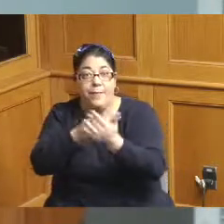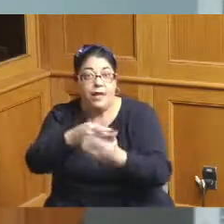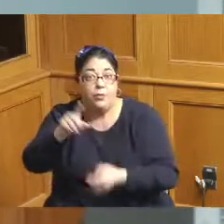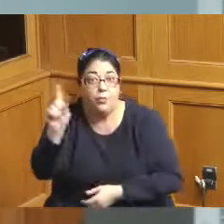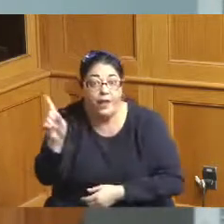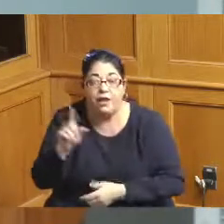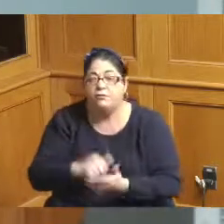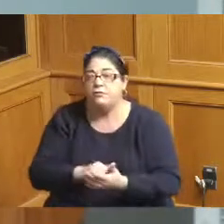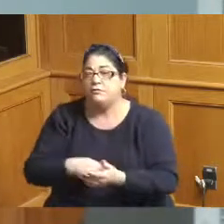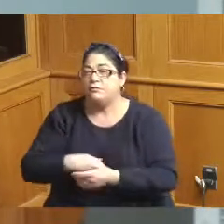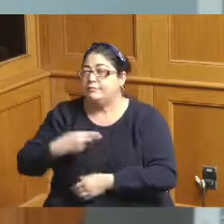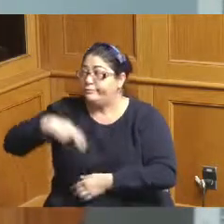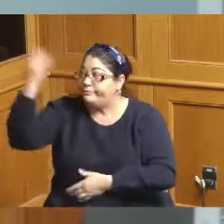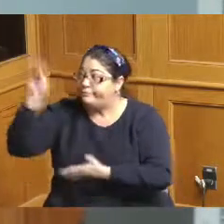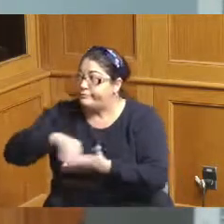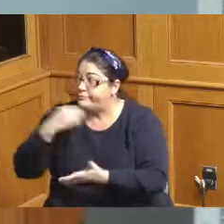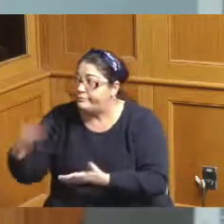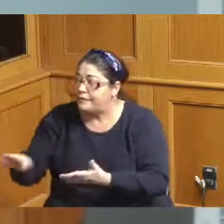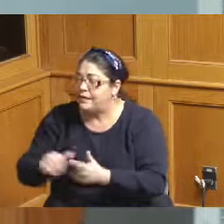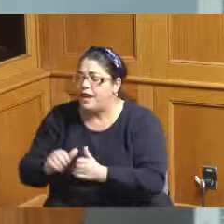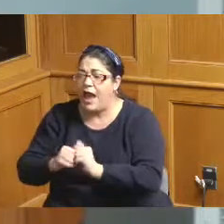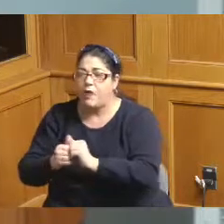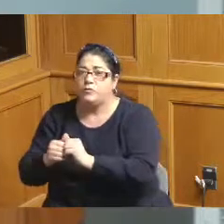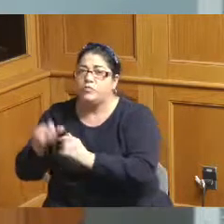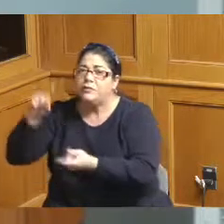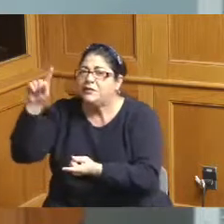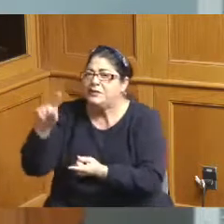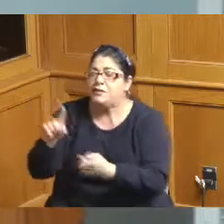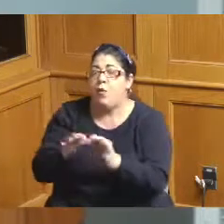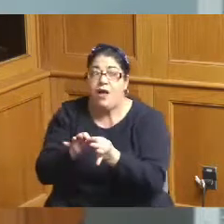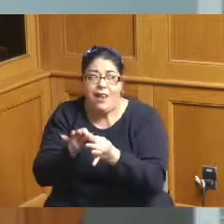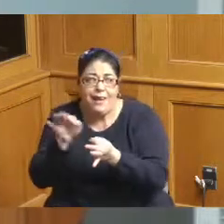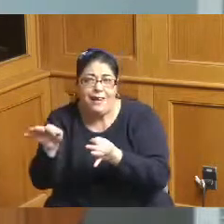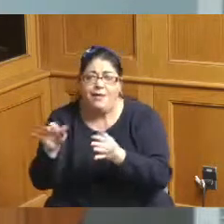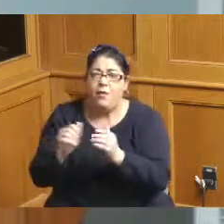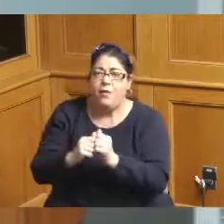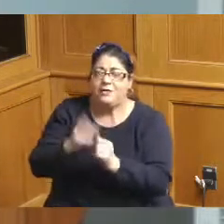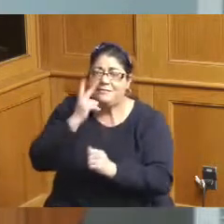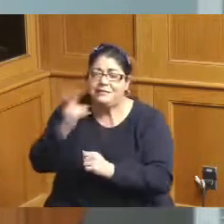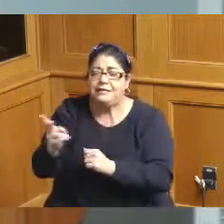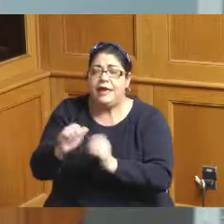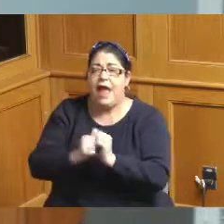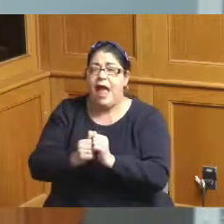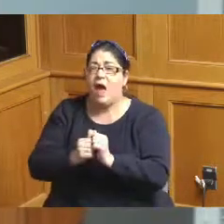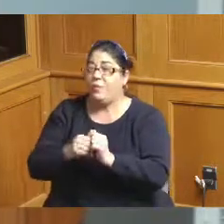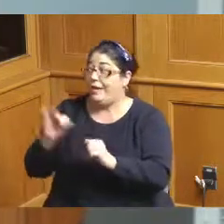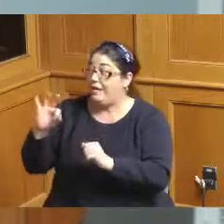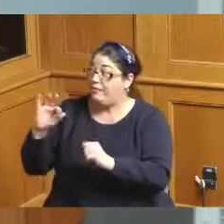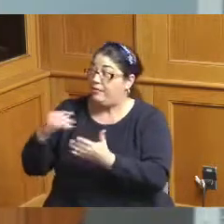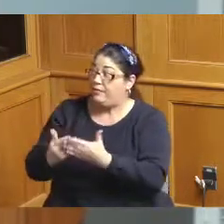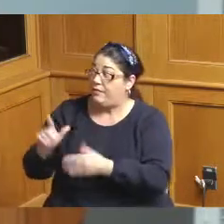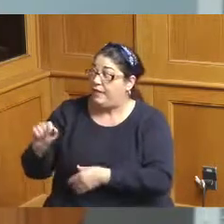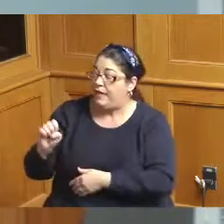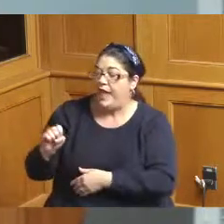that we could potentially postpone or redirect somehow for example the retail space you know